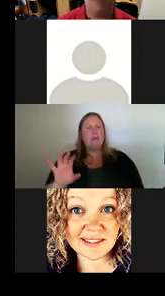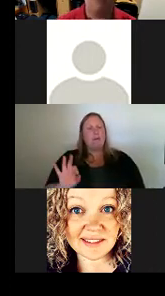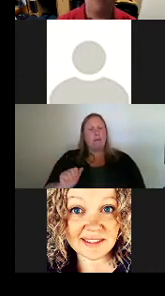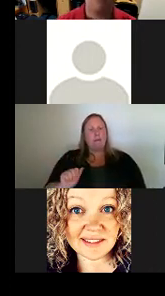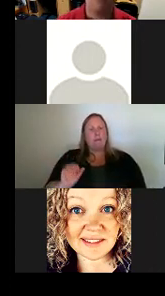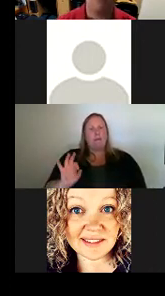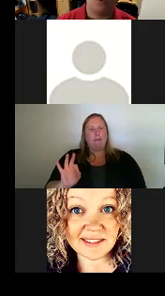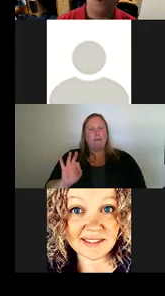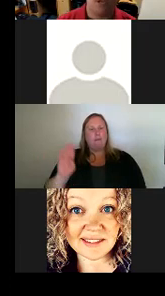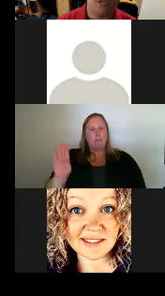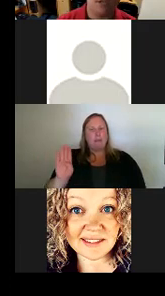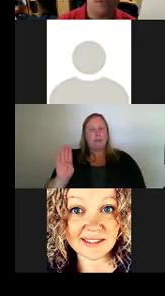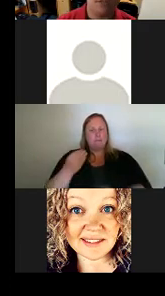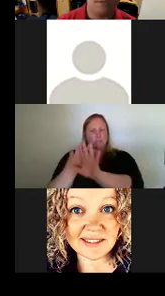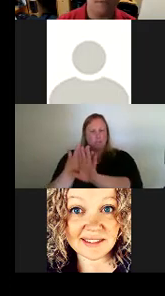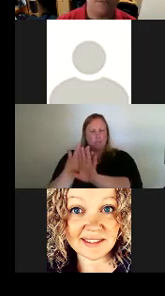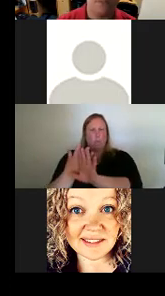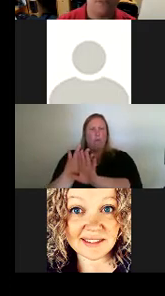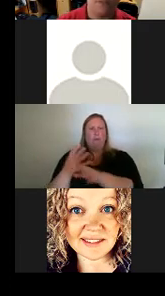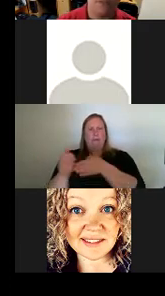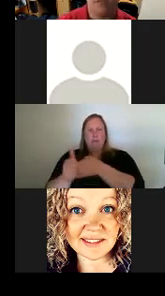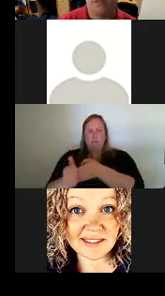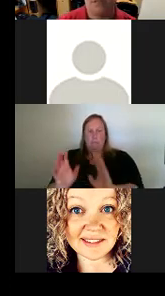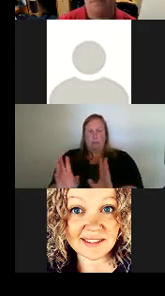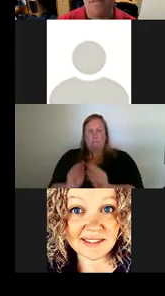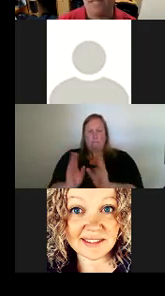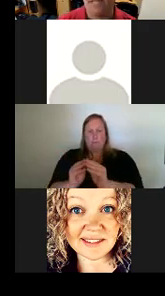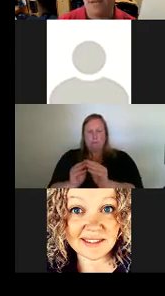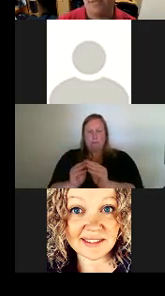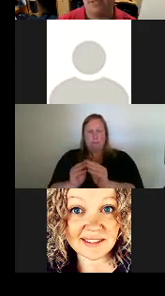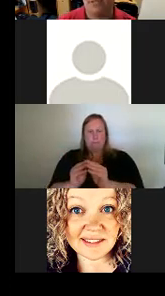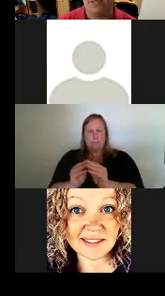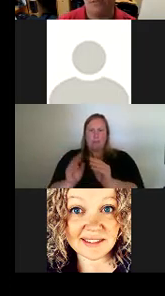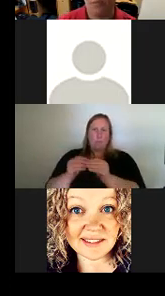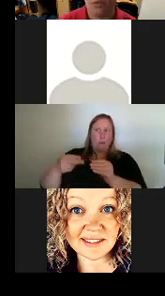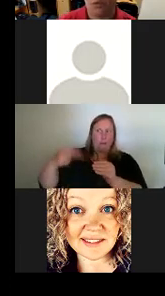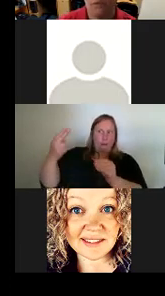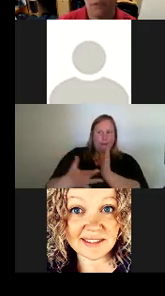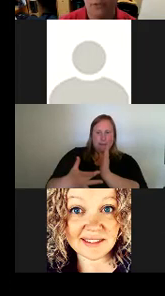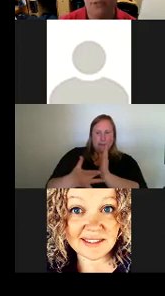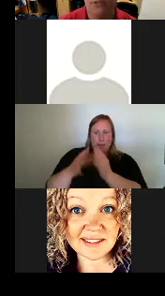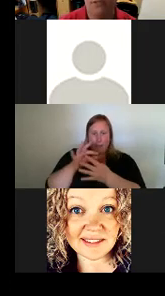FOCUSES MORE ON THE HIGH-TECH OPTIONS AND THE REMOTE CONTROL FEATURES.